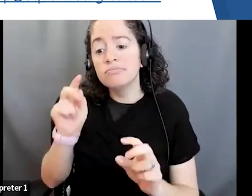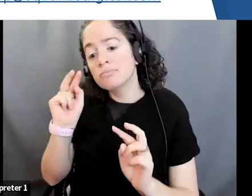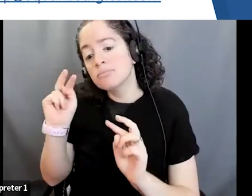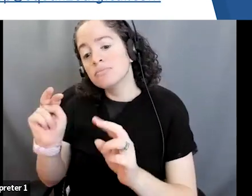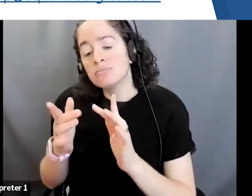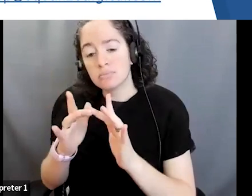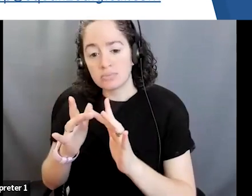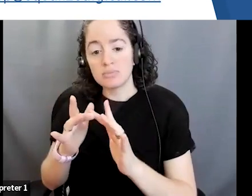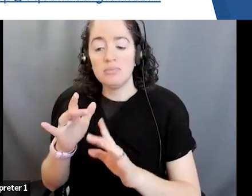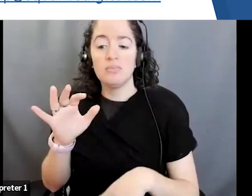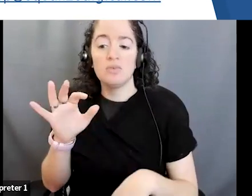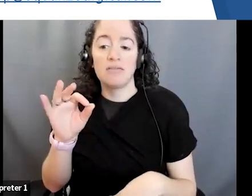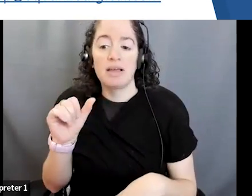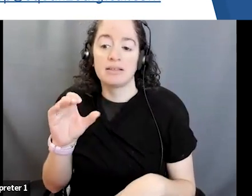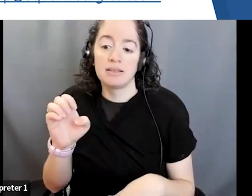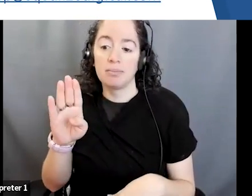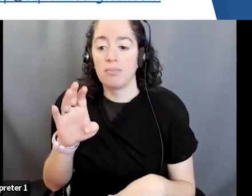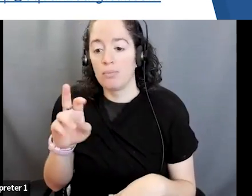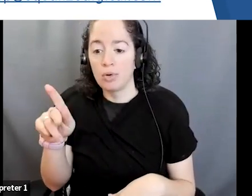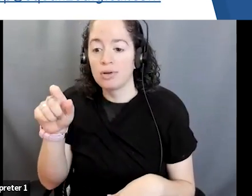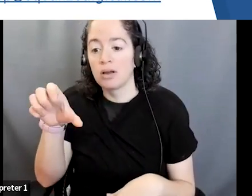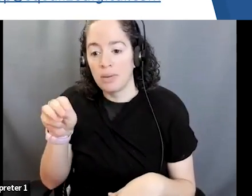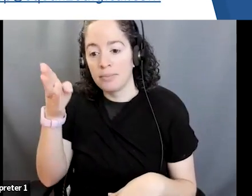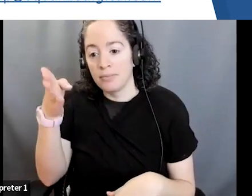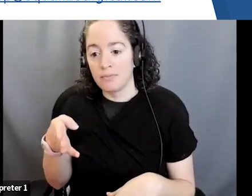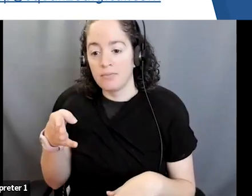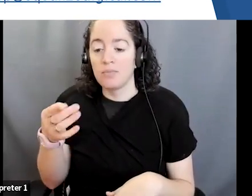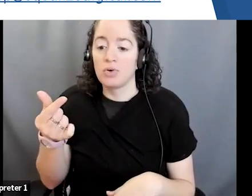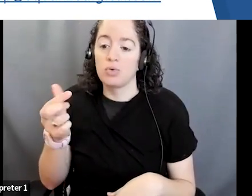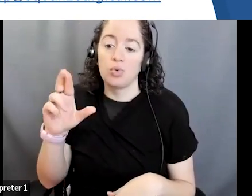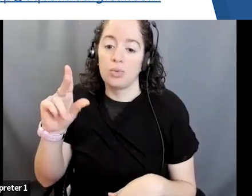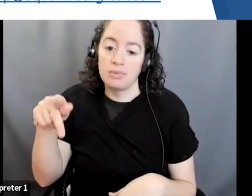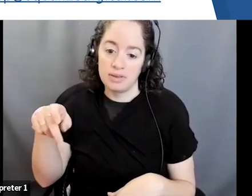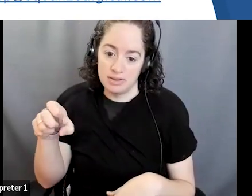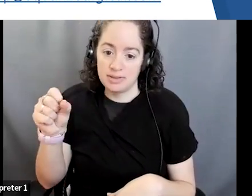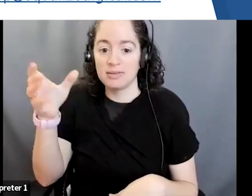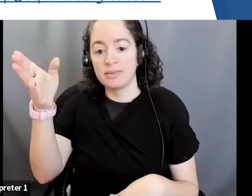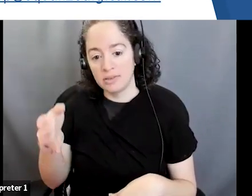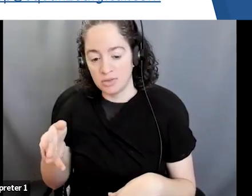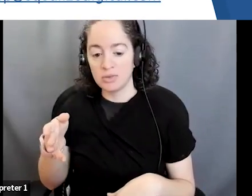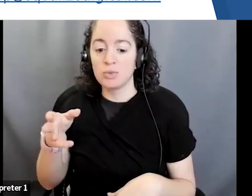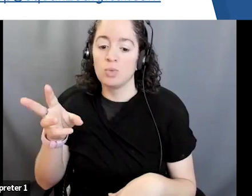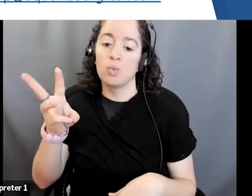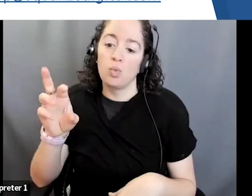facebook.com/groups/ wordpress.accessibility